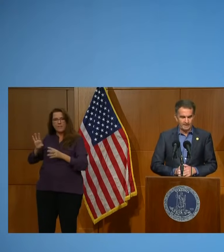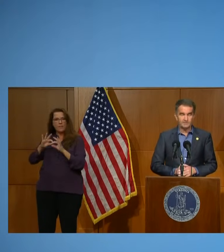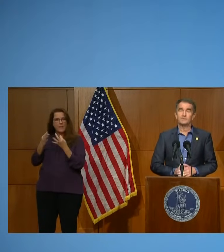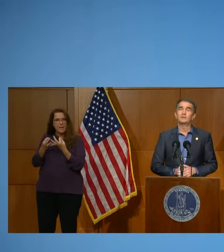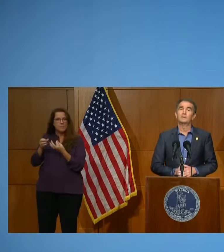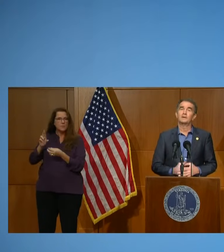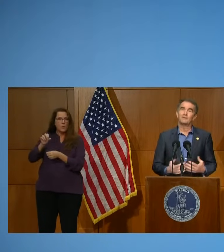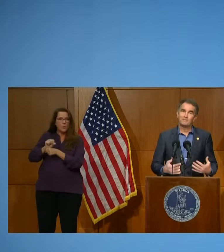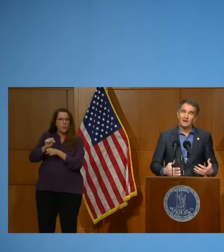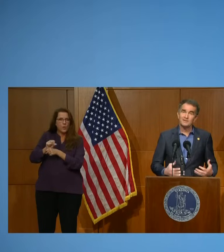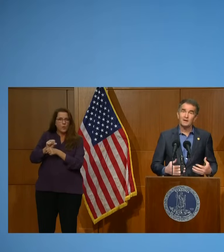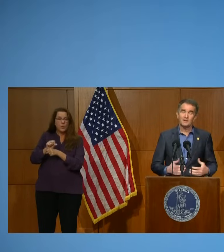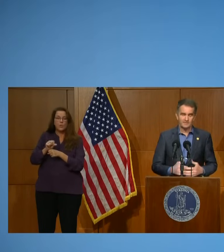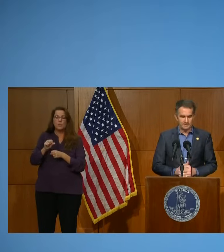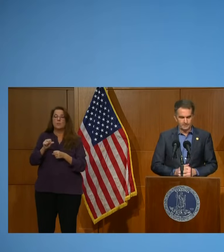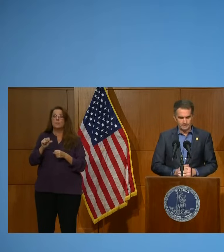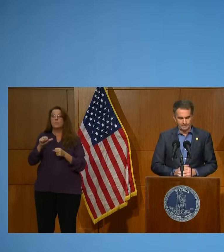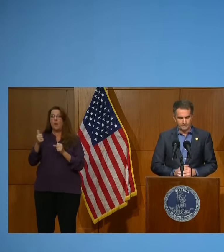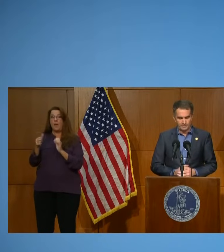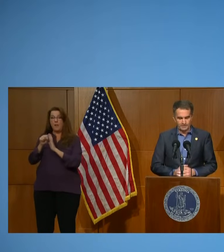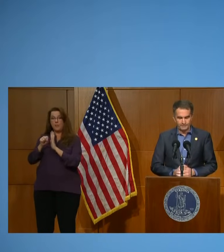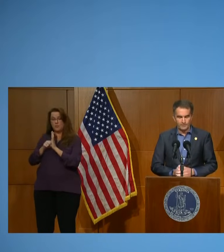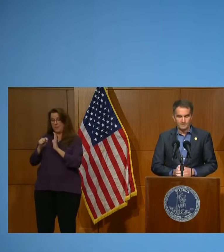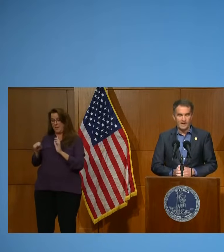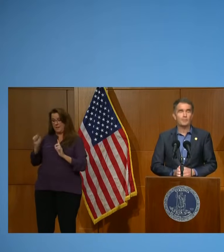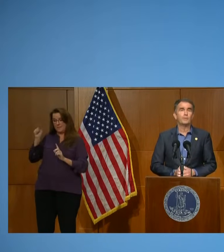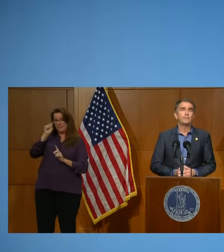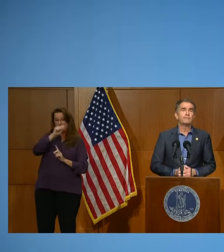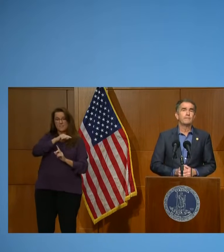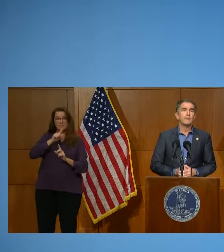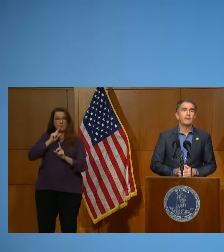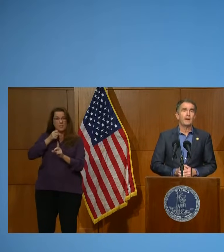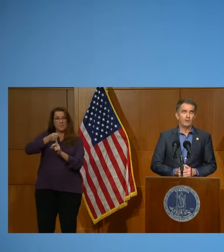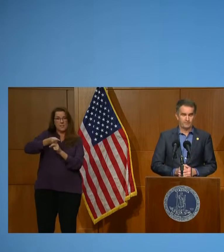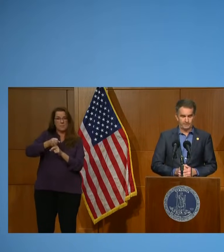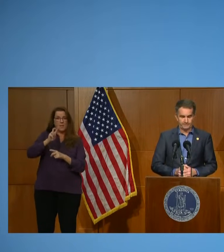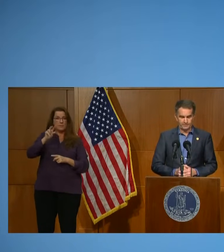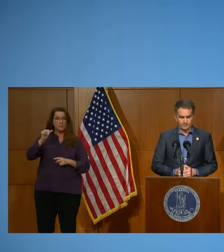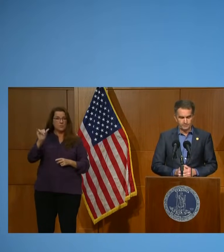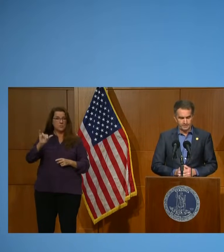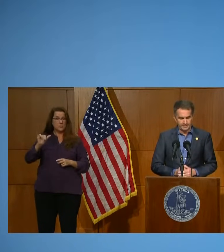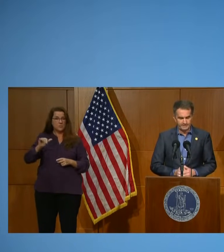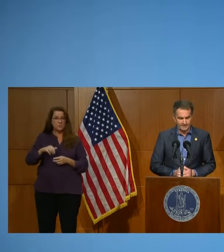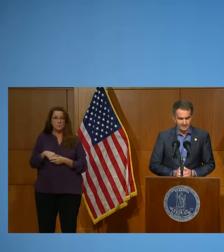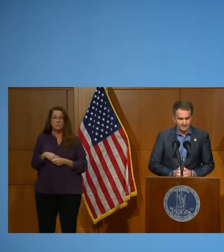AND VISIT THEIR FAMILIES. WHAT HAPPENS IN THESE OTHER STATES